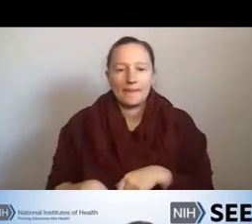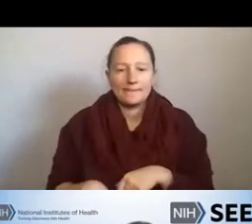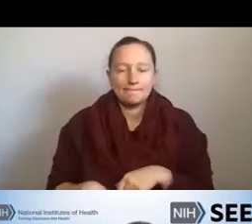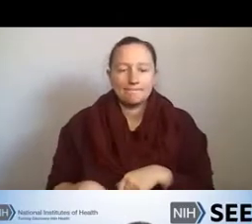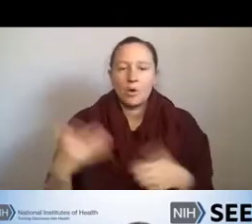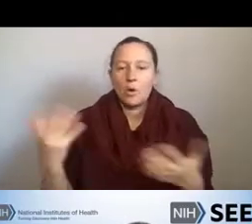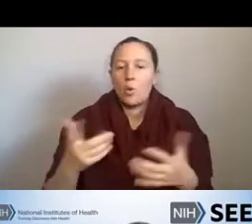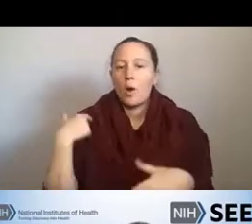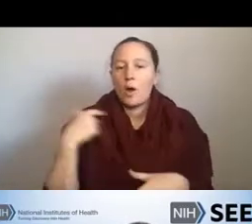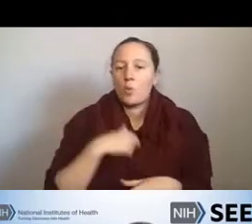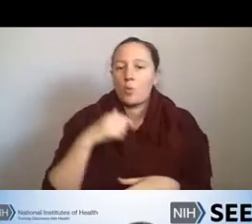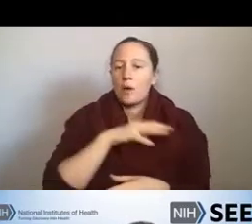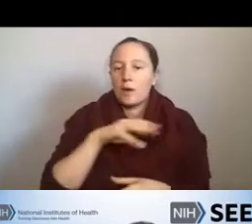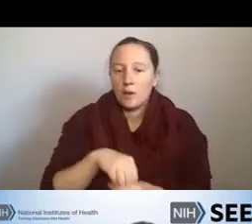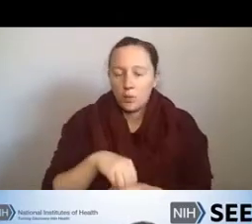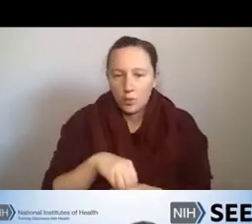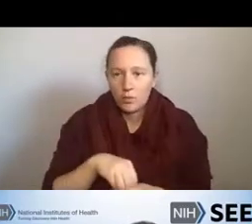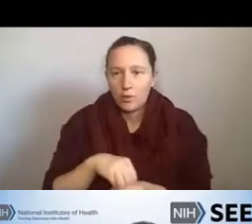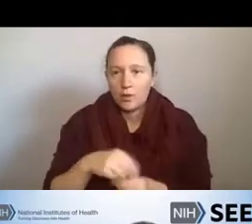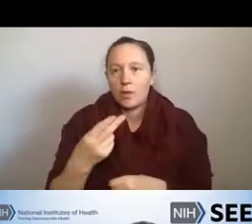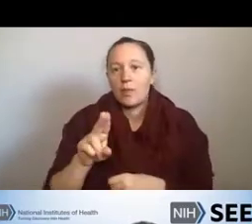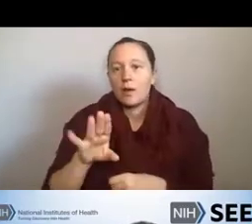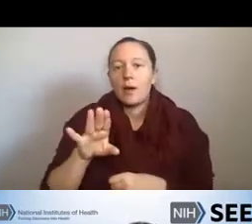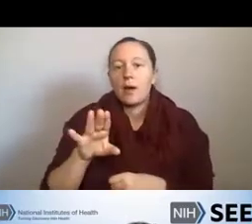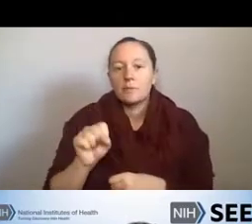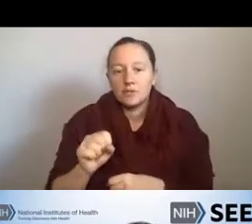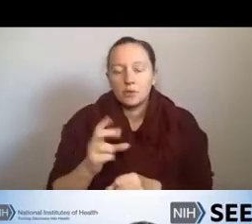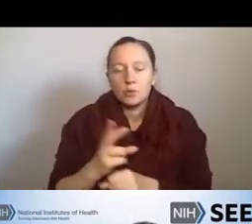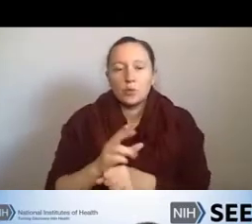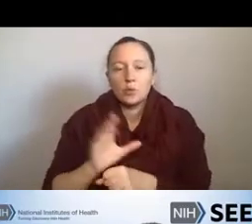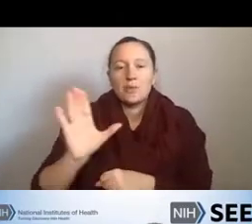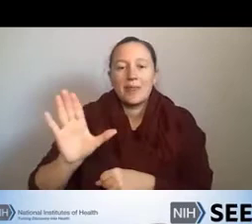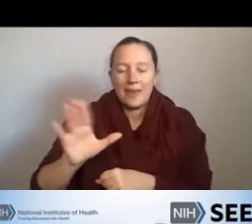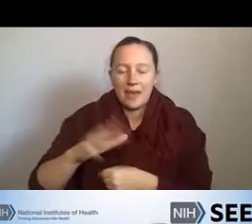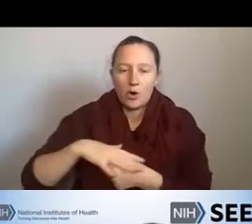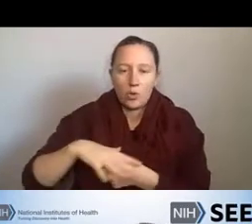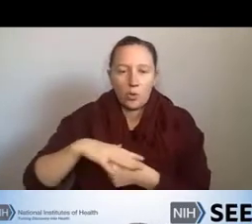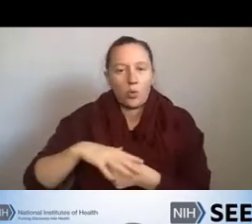is the hubs used that and leverage their own ecosystem so industry partners